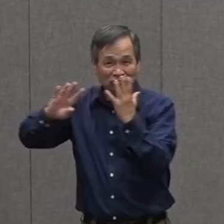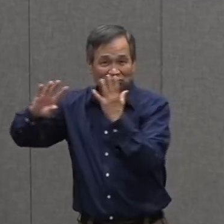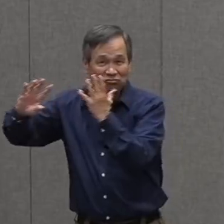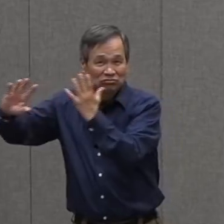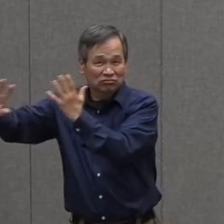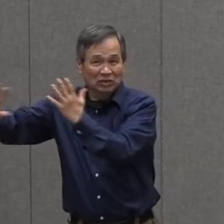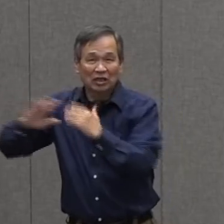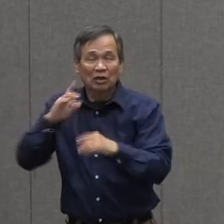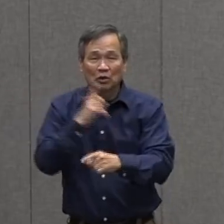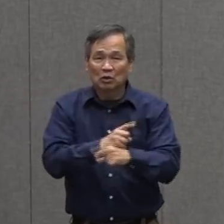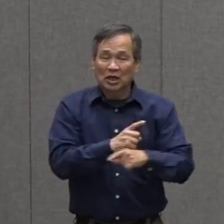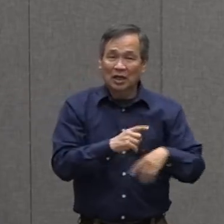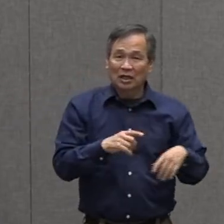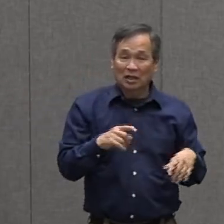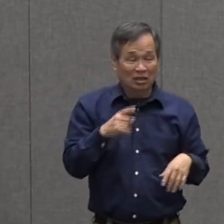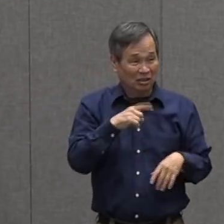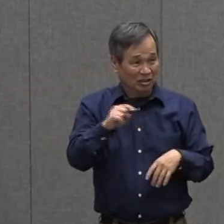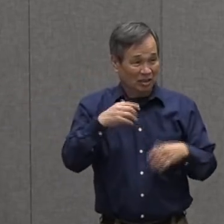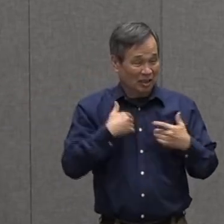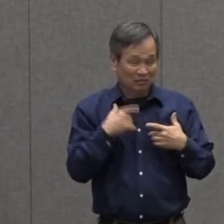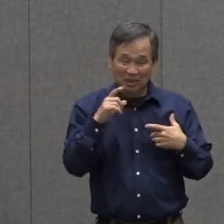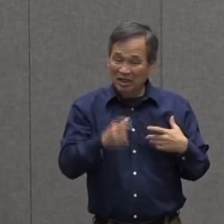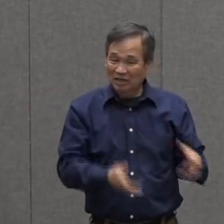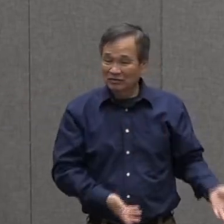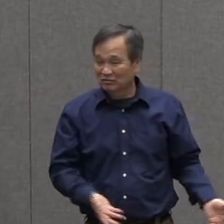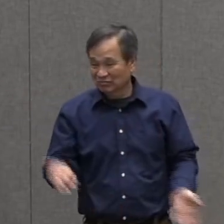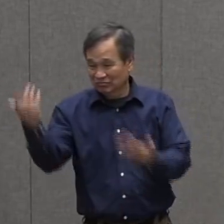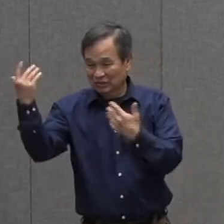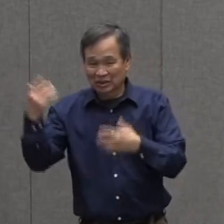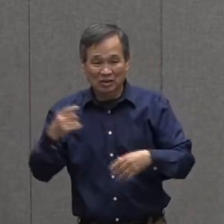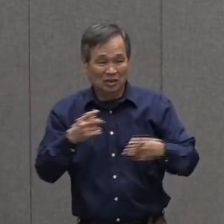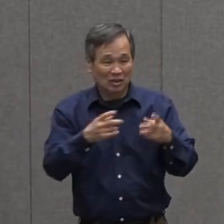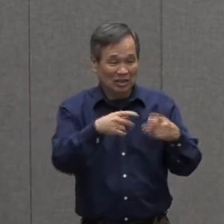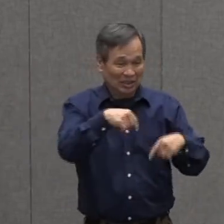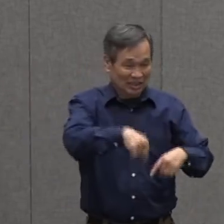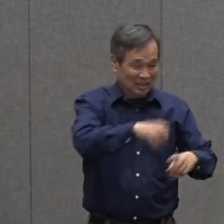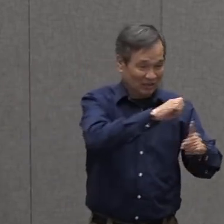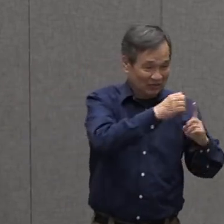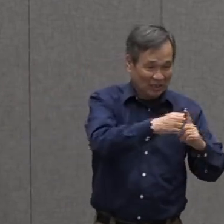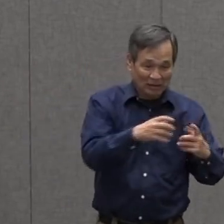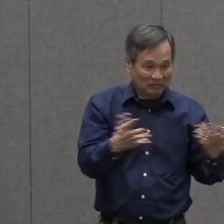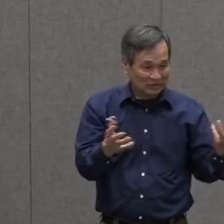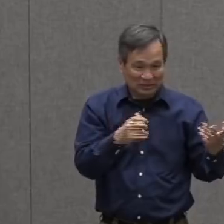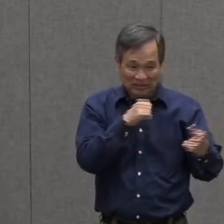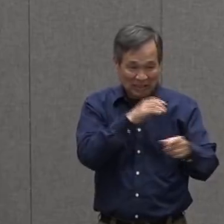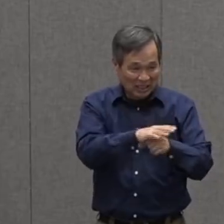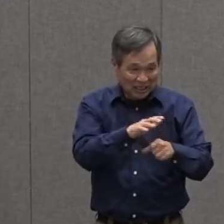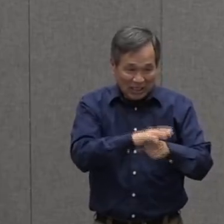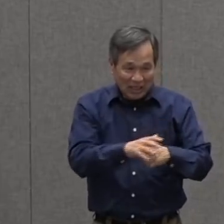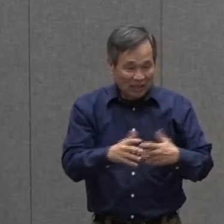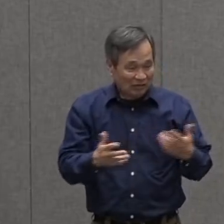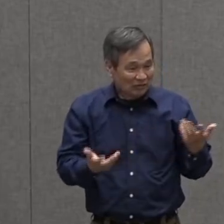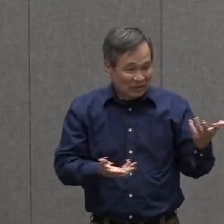Yeah, they're moving, they have to leave. They have to move from one environment to another. Maybe because they don't have what they need